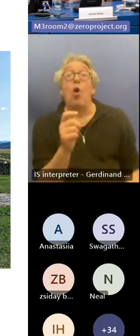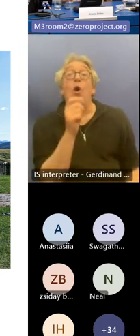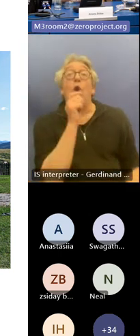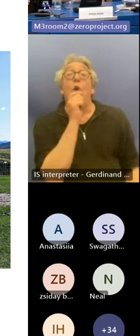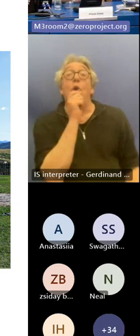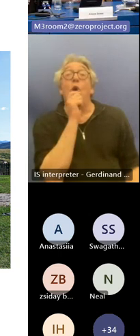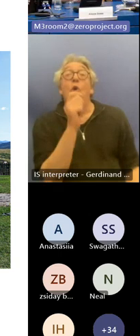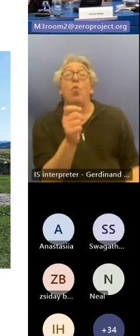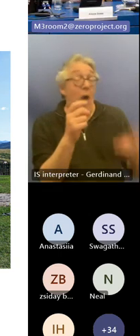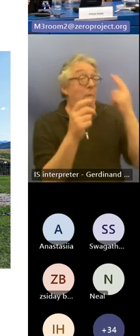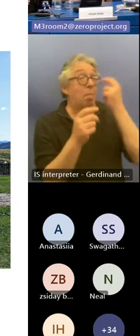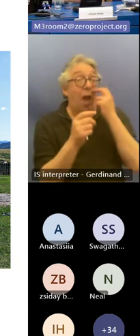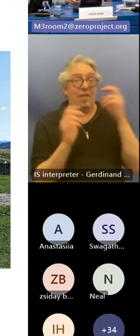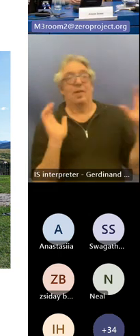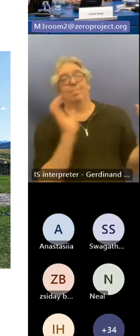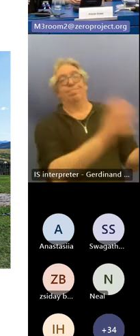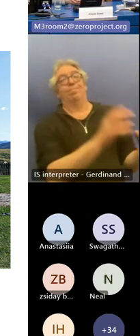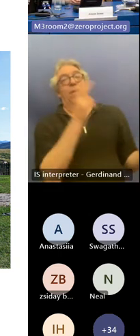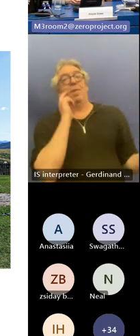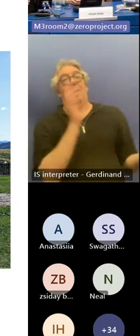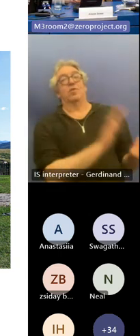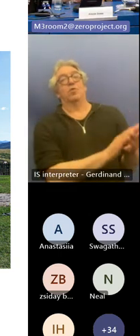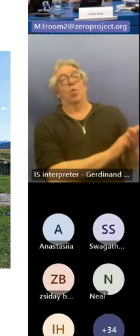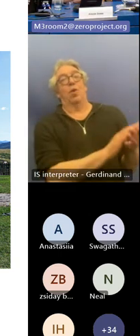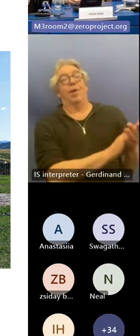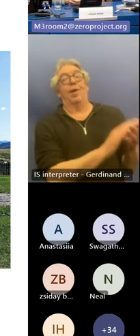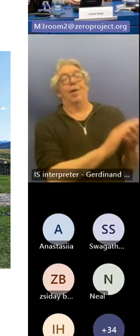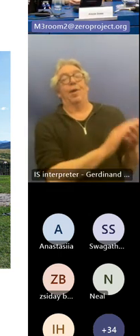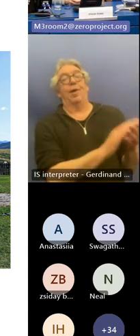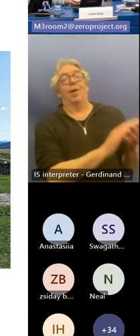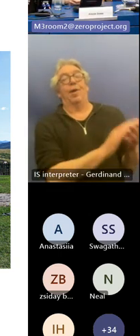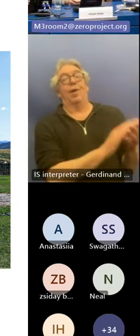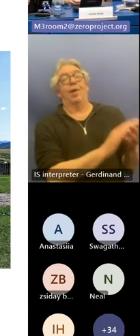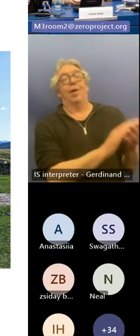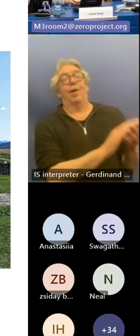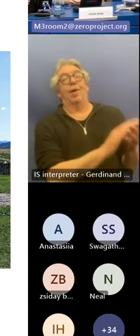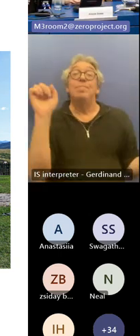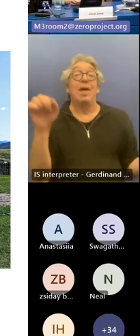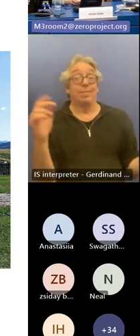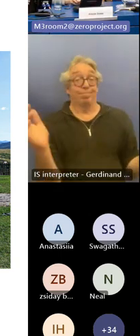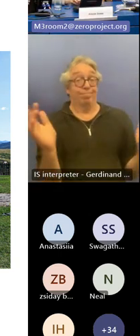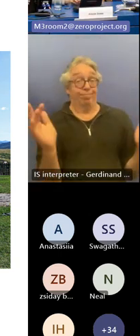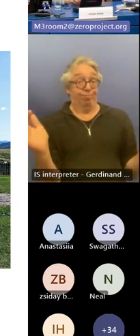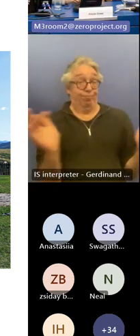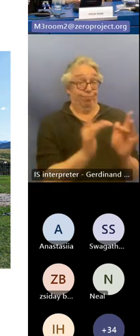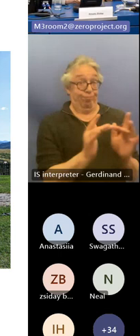they would go to the same school but they would not meet other youngsters. We also include